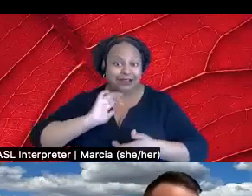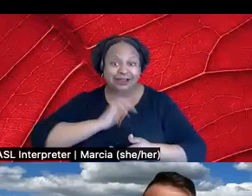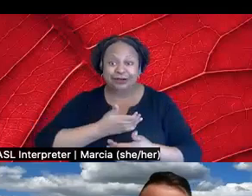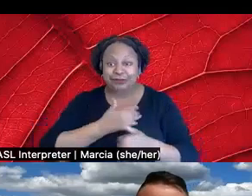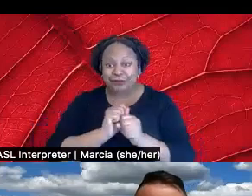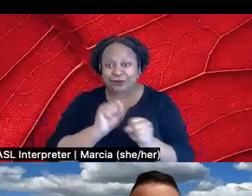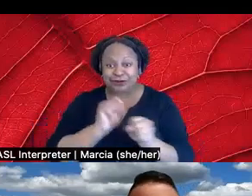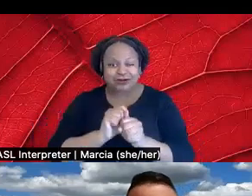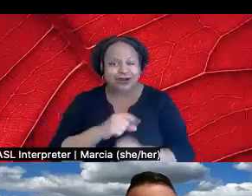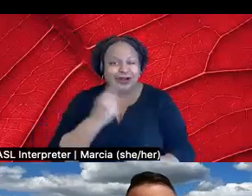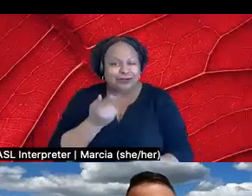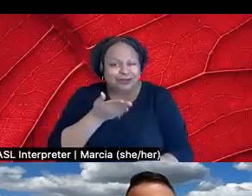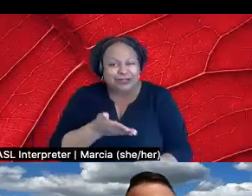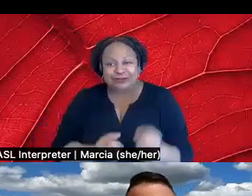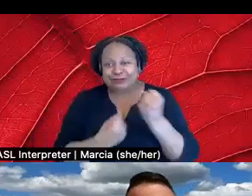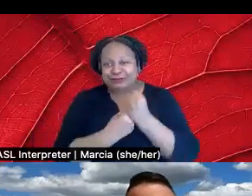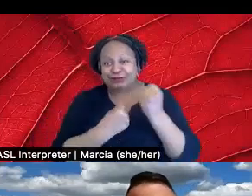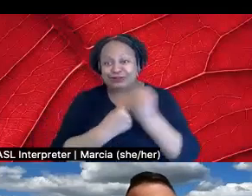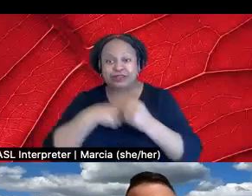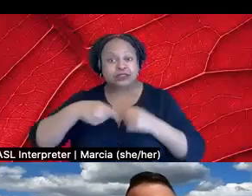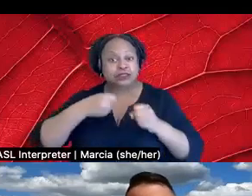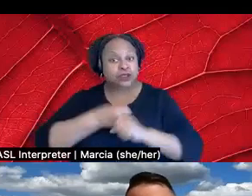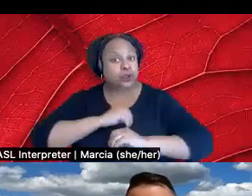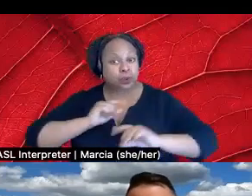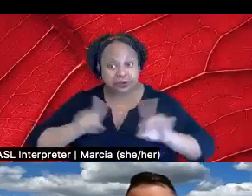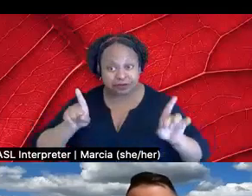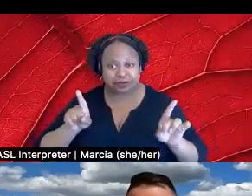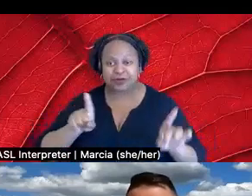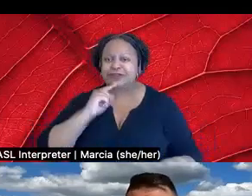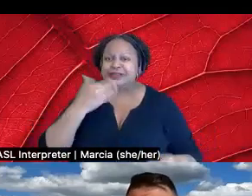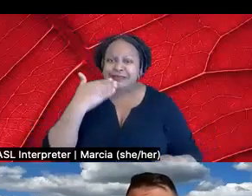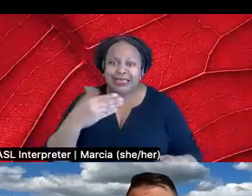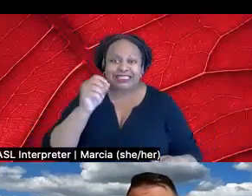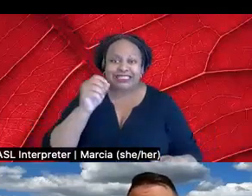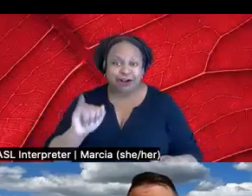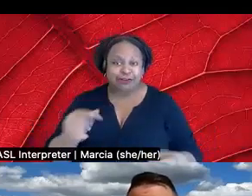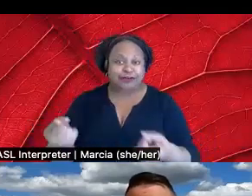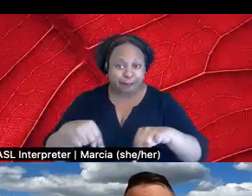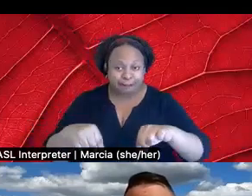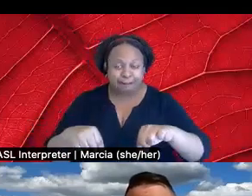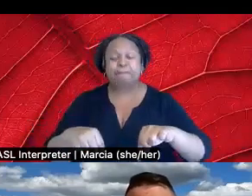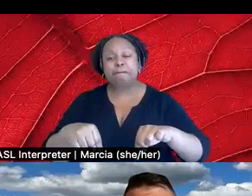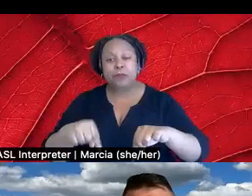always there to support us and this year was no different and we really thank Sari for coming and making her contribution.